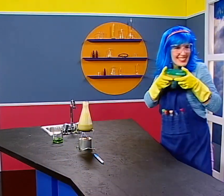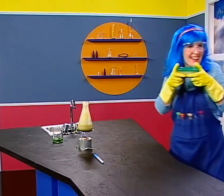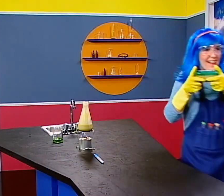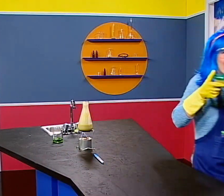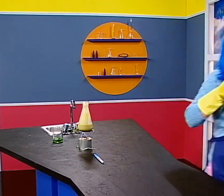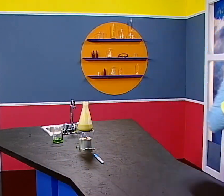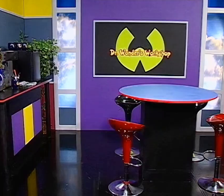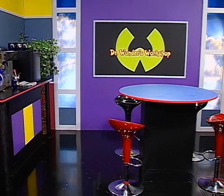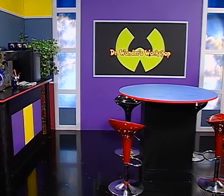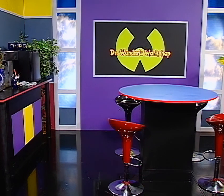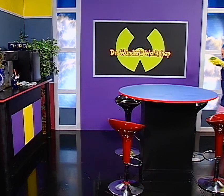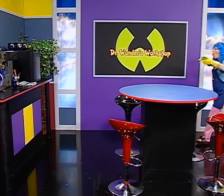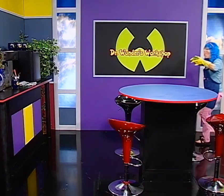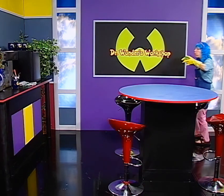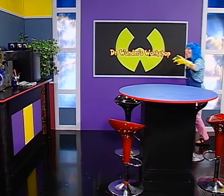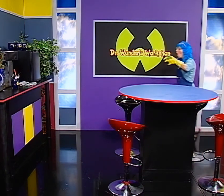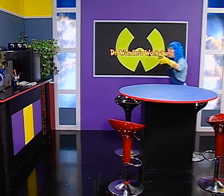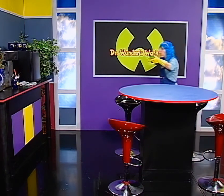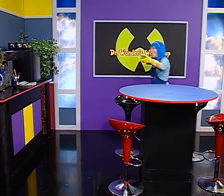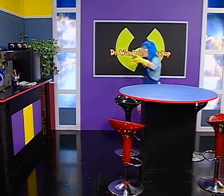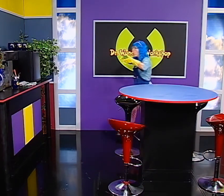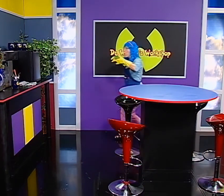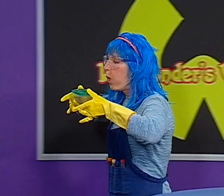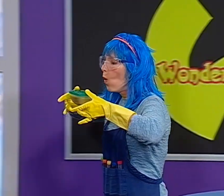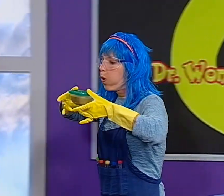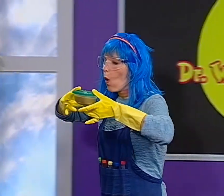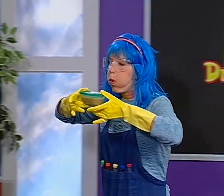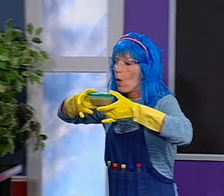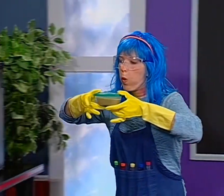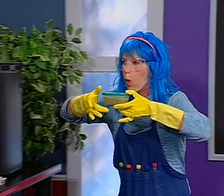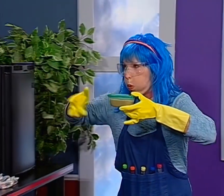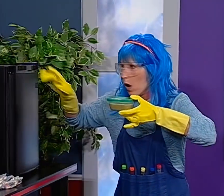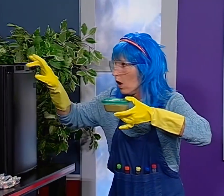OK. HM HMM... HM. (PUFF. PUFF.)